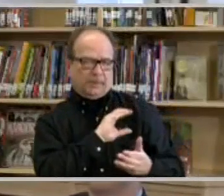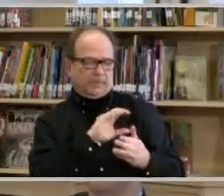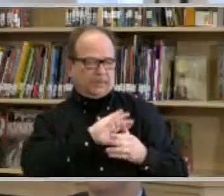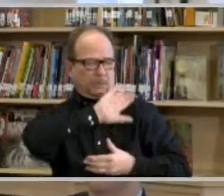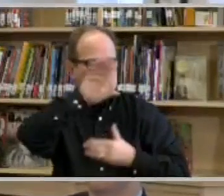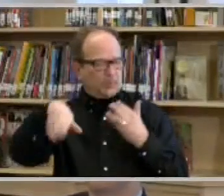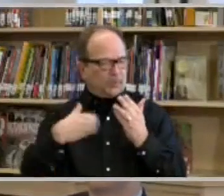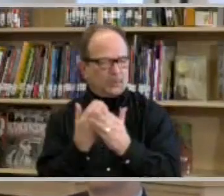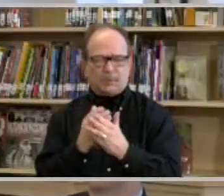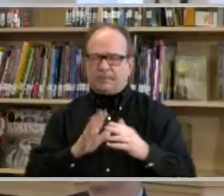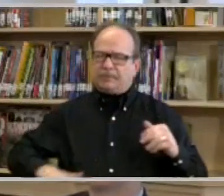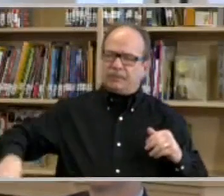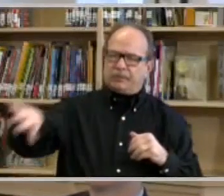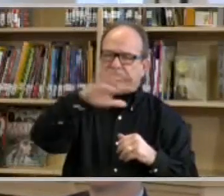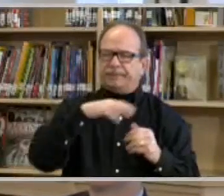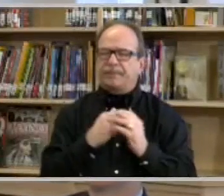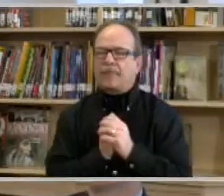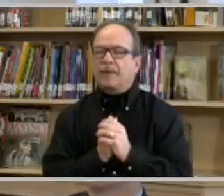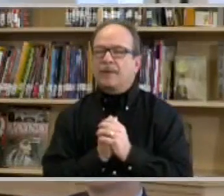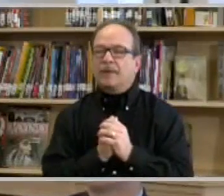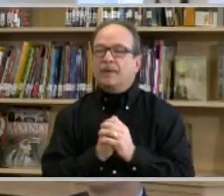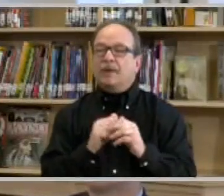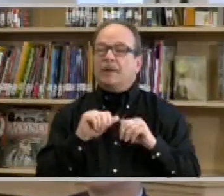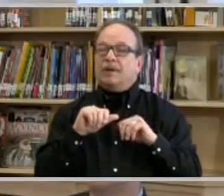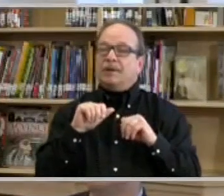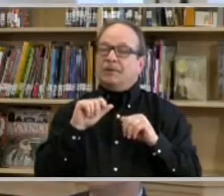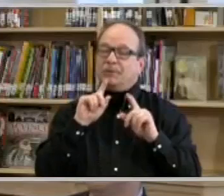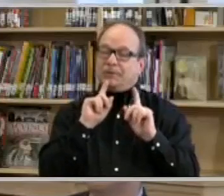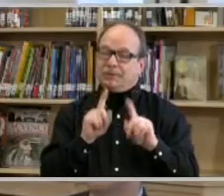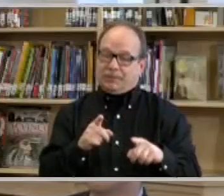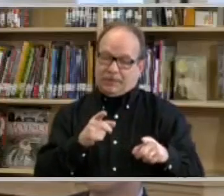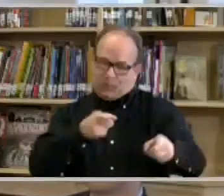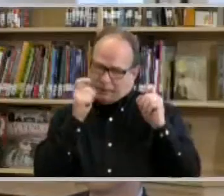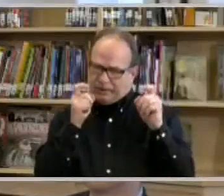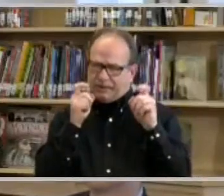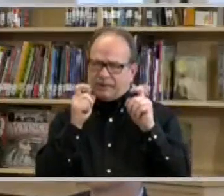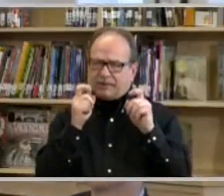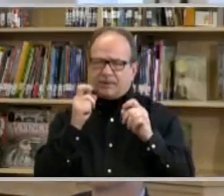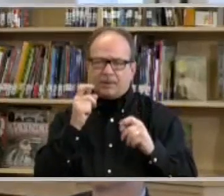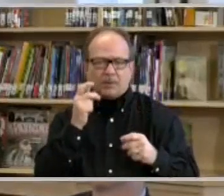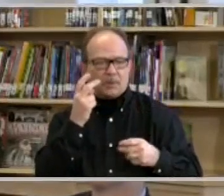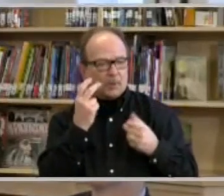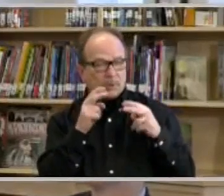AND PROGRAM THAT WOULD HELP GROW OUR POLICE FORCE AND WE EVEN